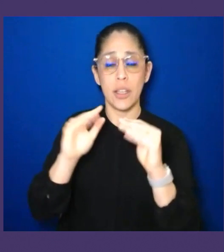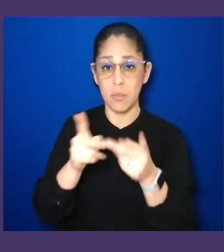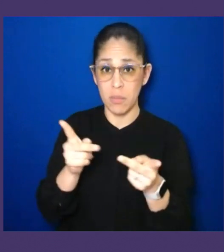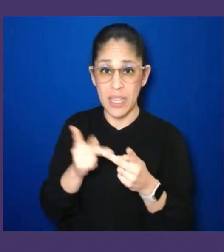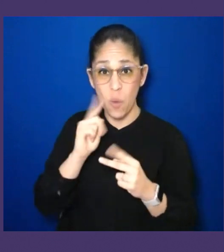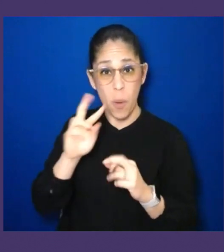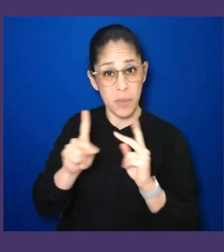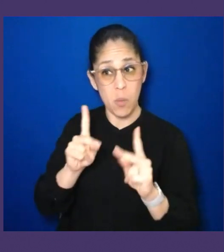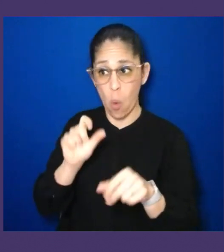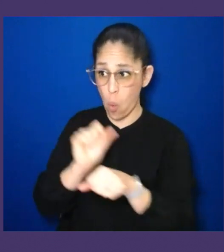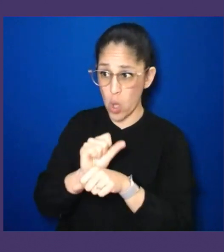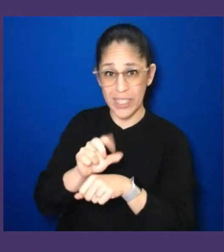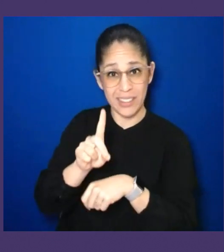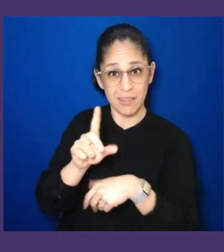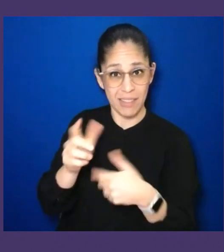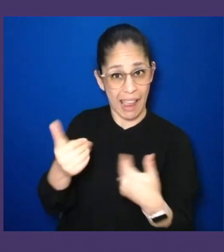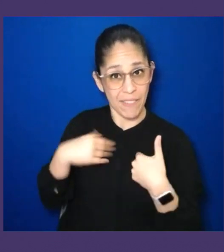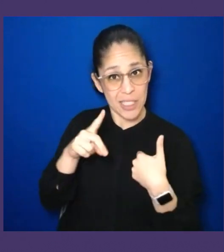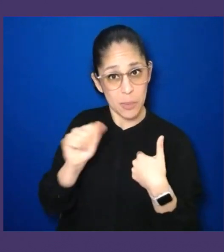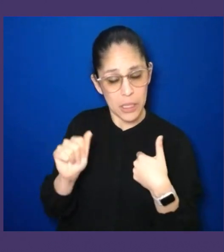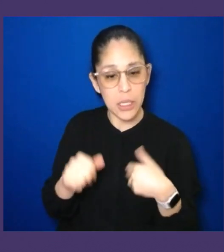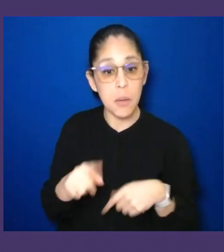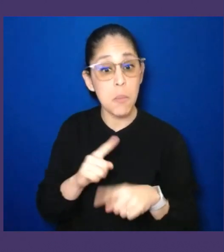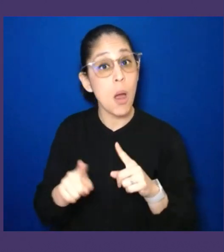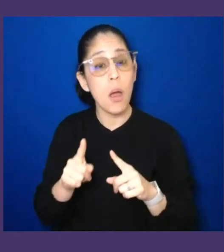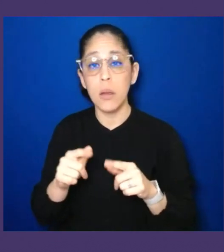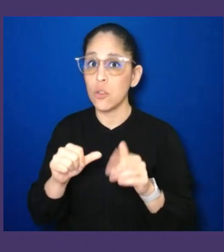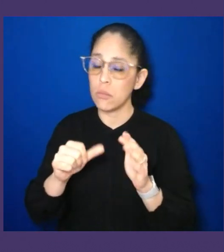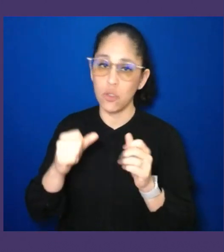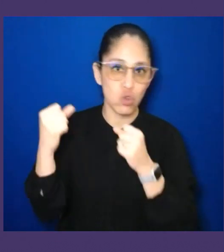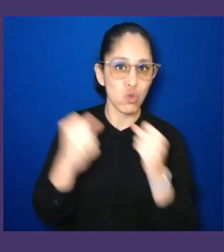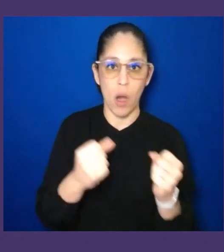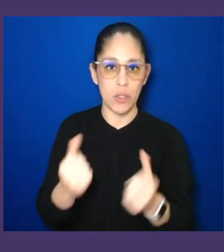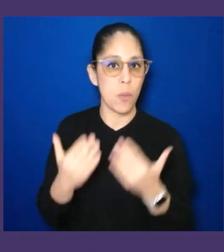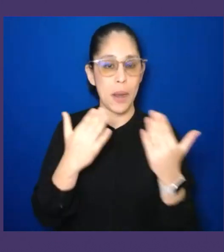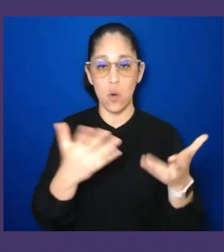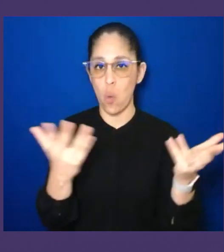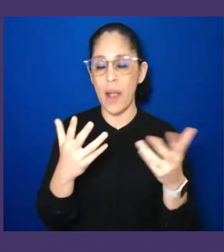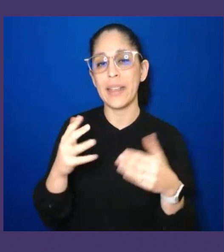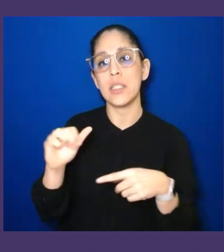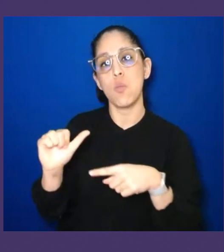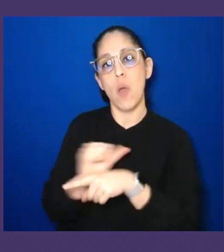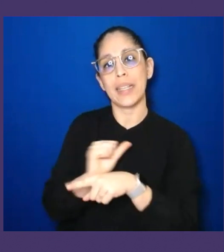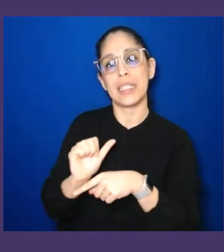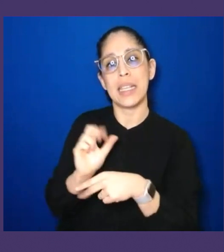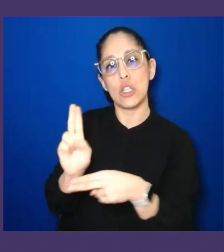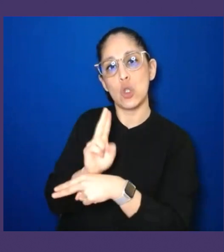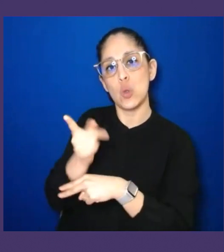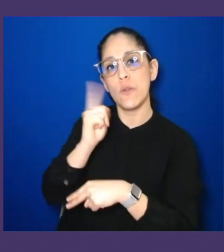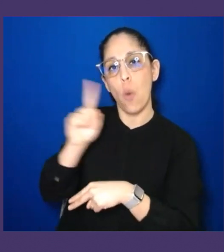one of the prominent recommendations, was phasing out the practice of employers paying less than